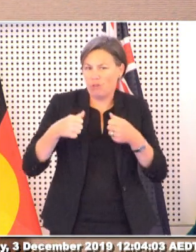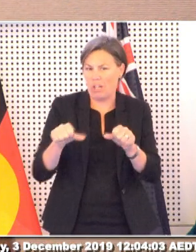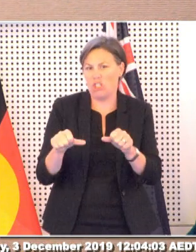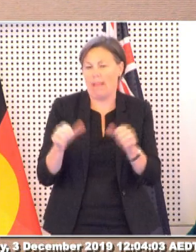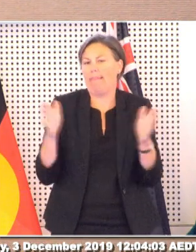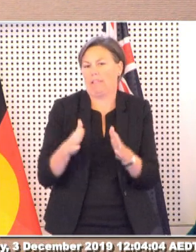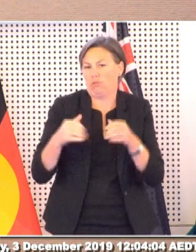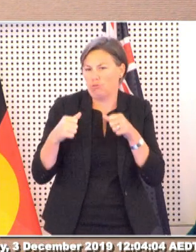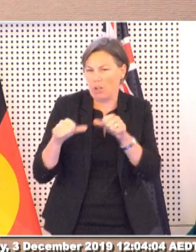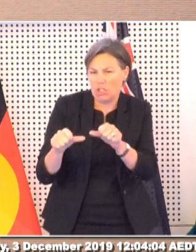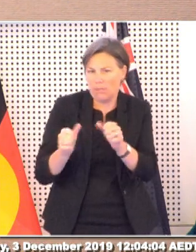own backgrounds with them.